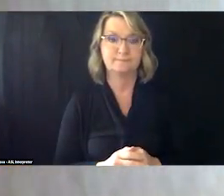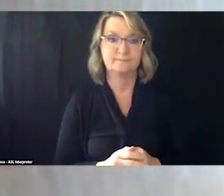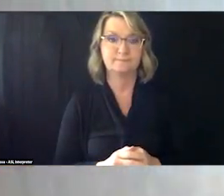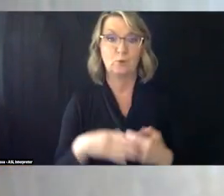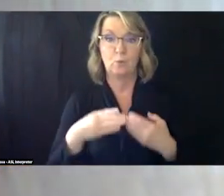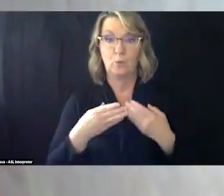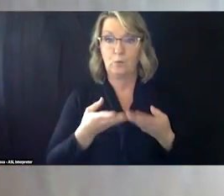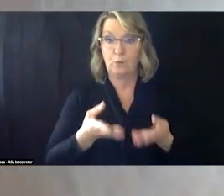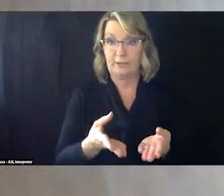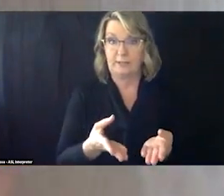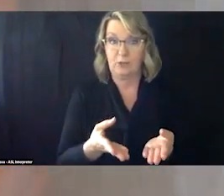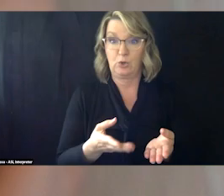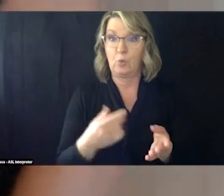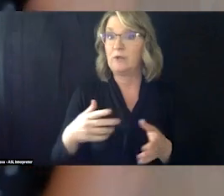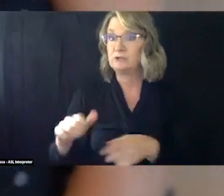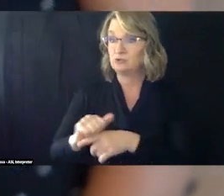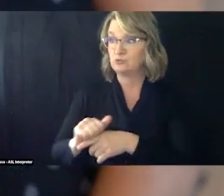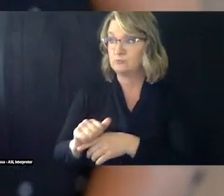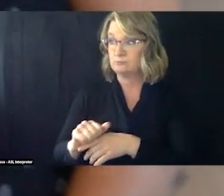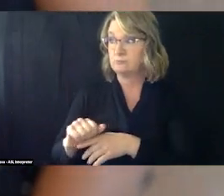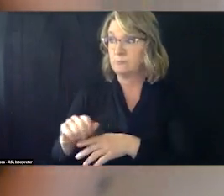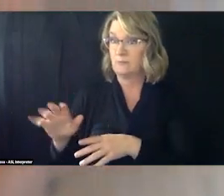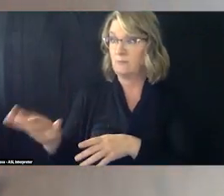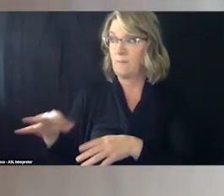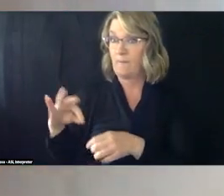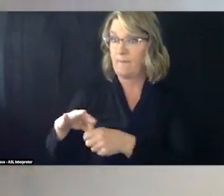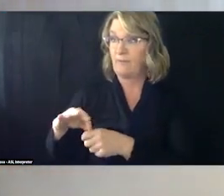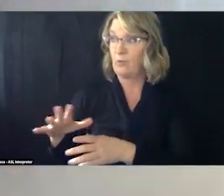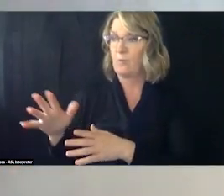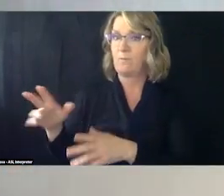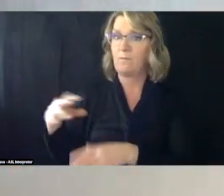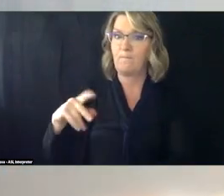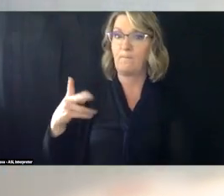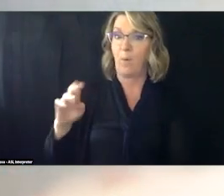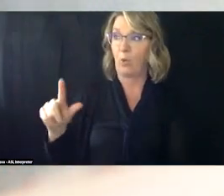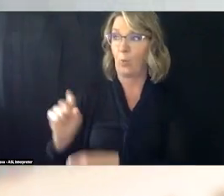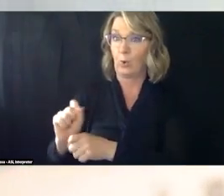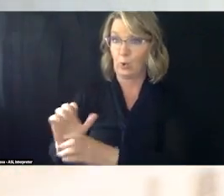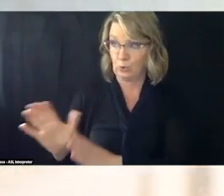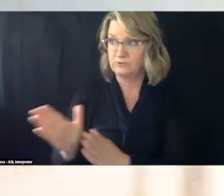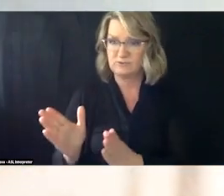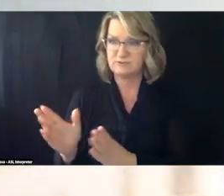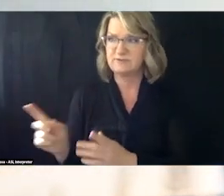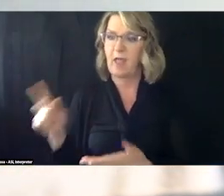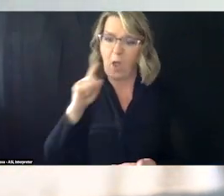right and here so as we train our poll workers would then say oh the tabulation equipment has